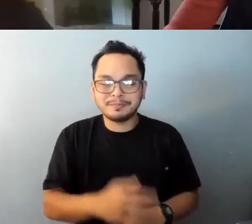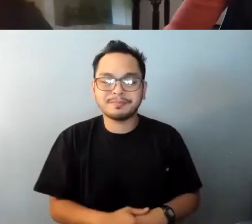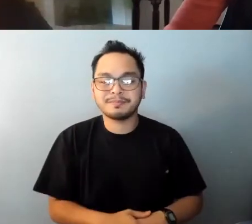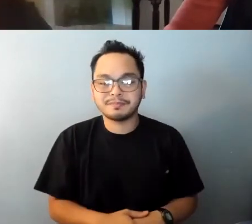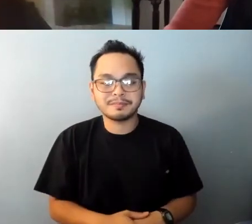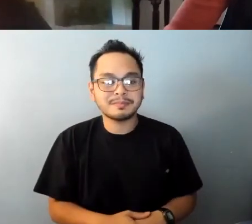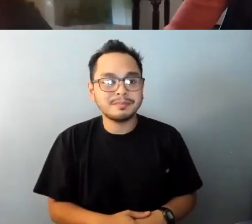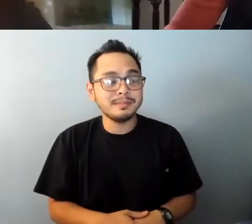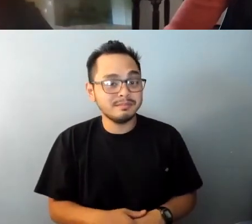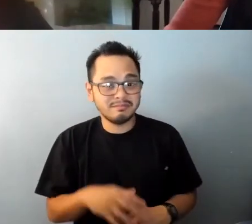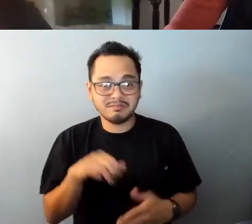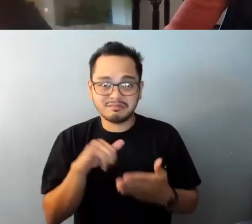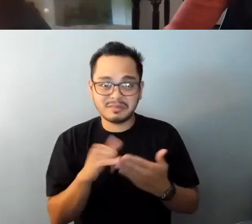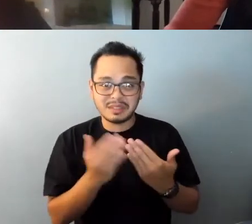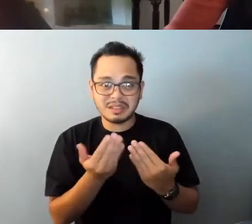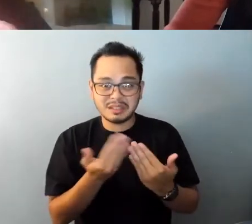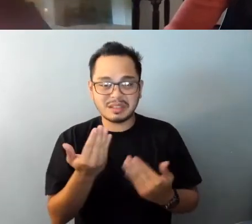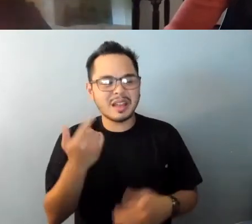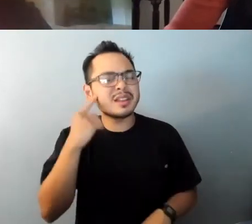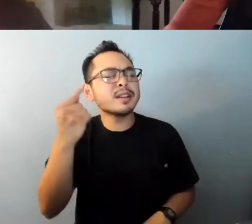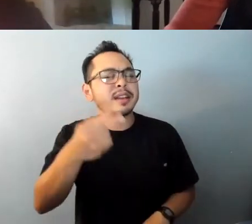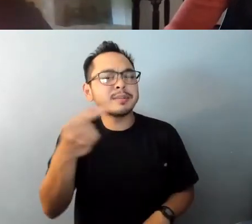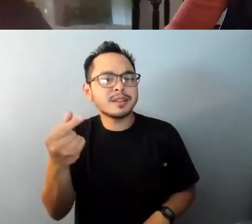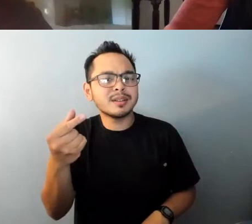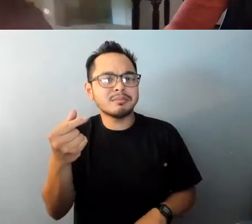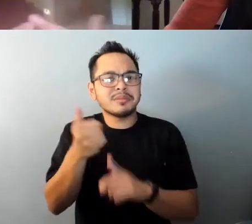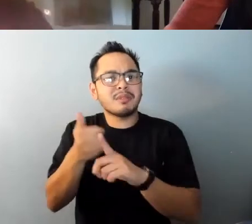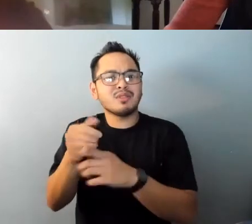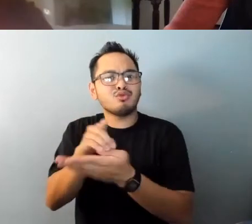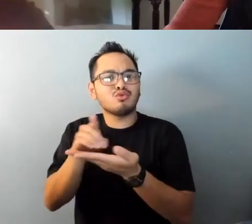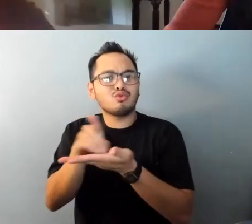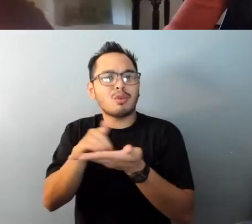it too easy to make Gatsby just a drug dealer? That feels kind of write to me.